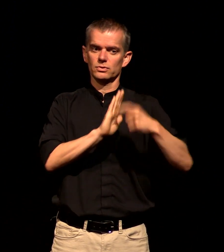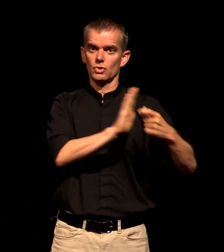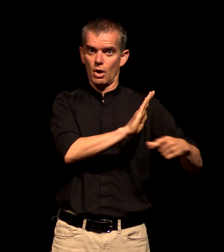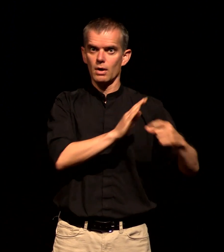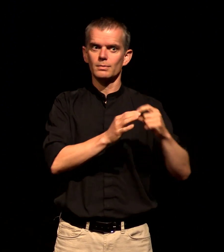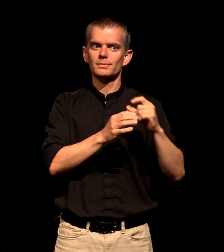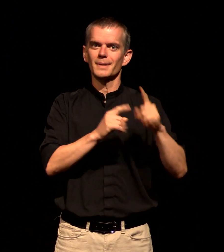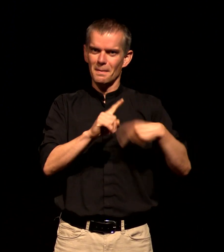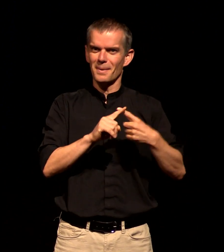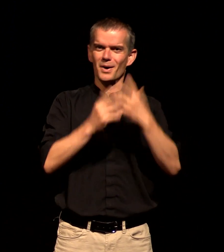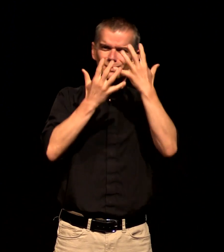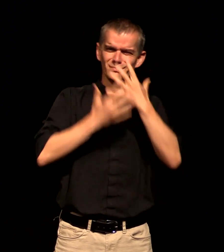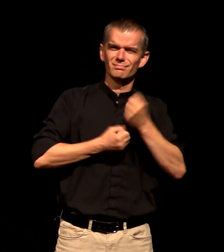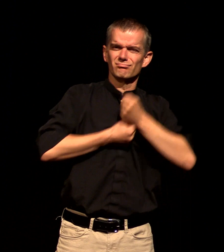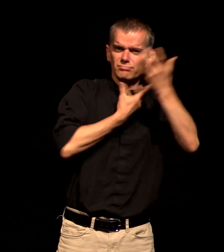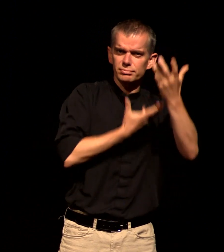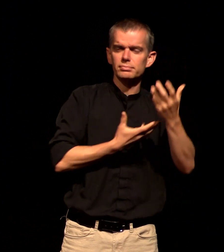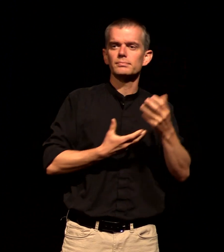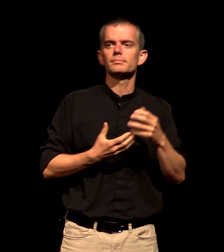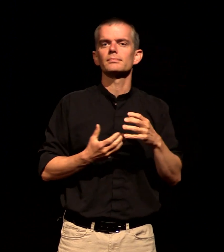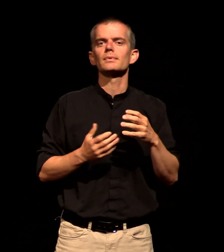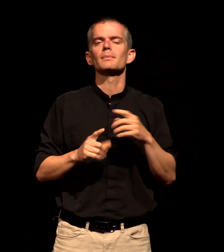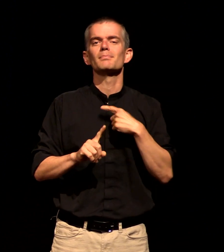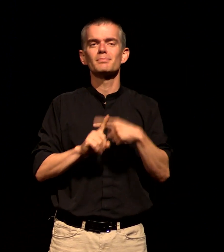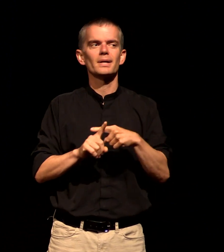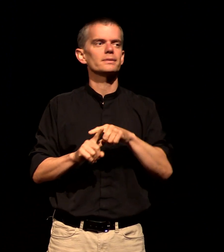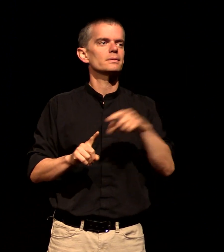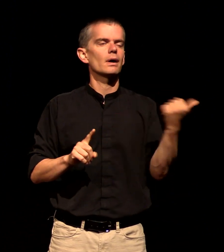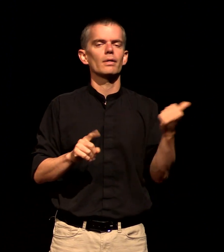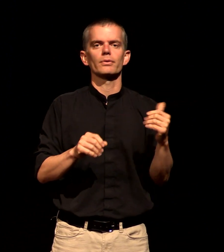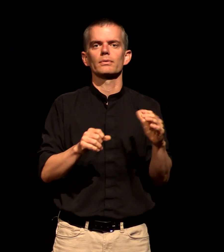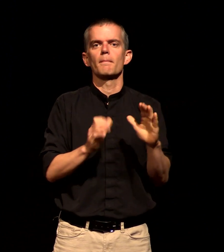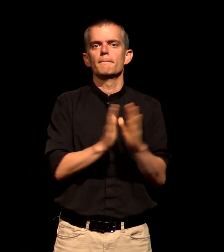collection. Not to mention there are whole books of lament in our